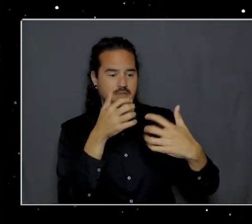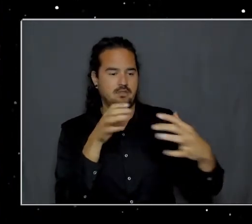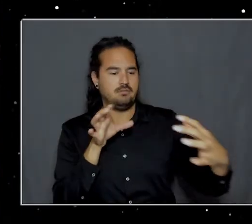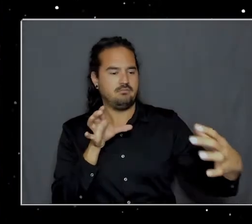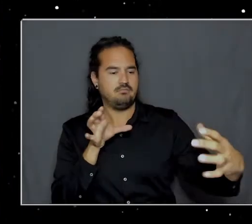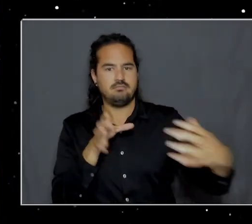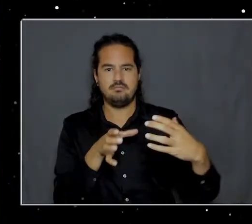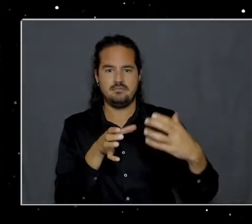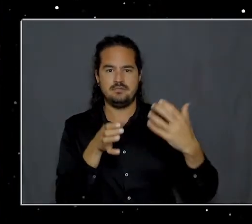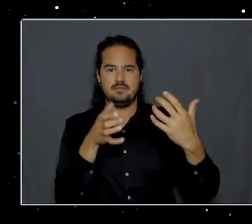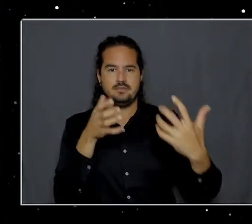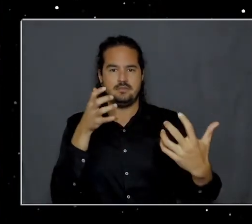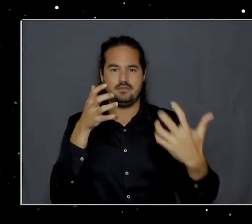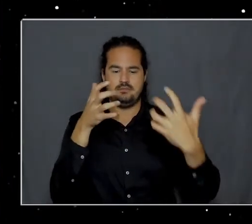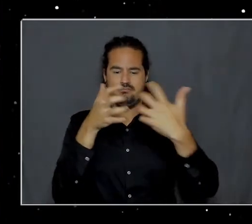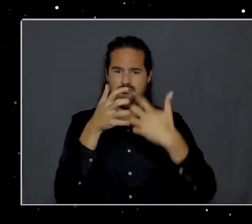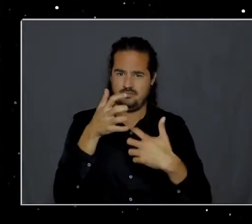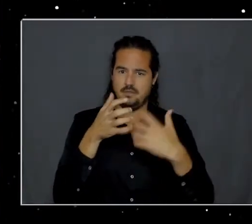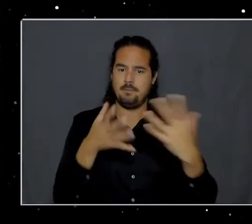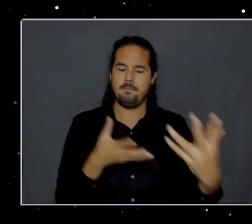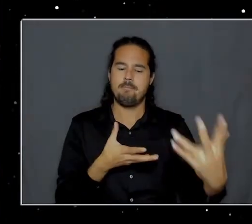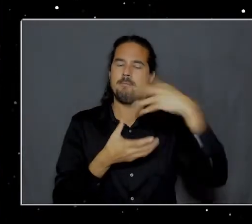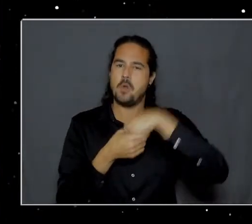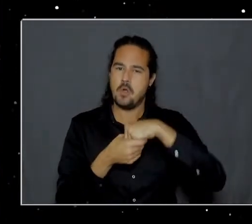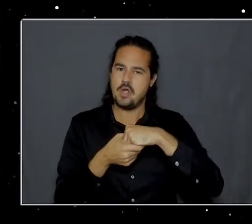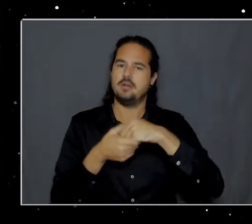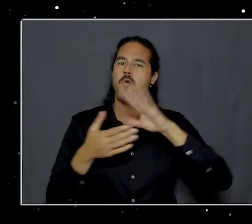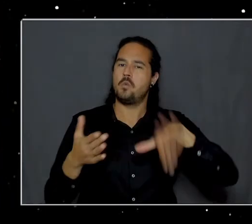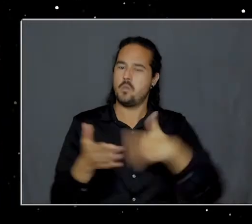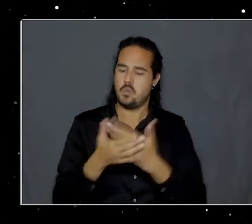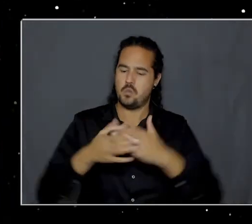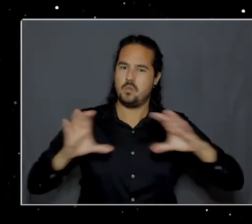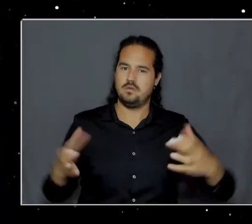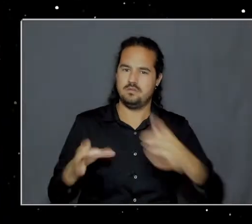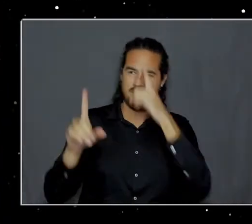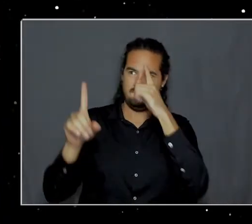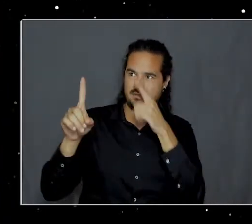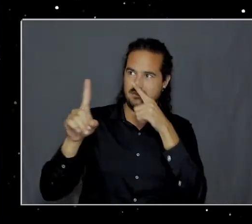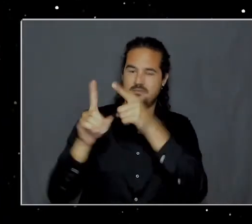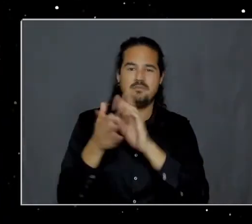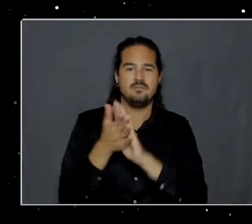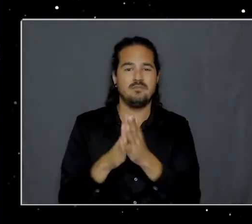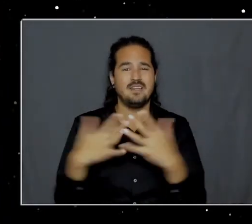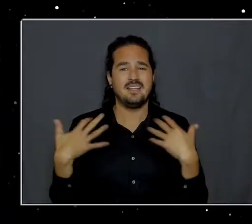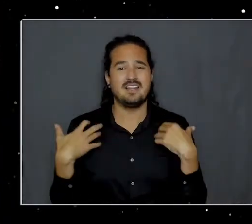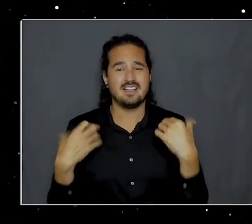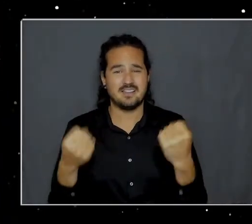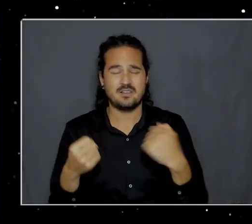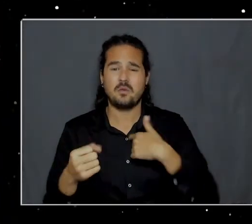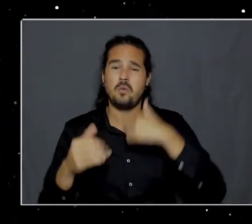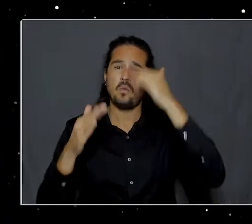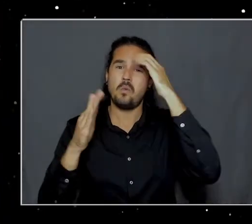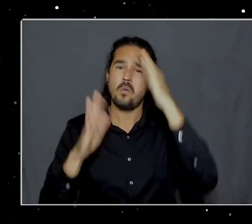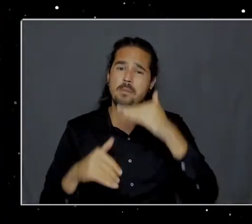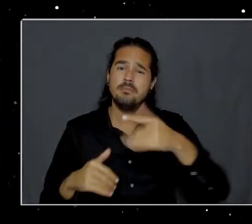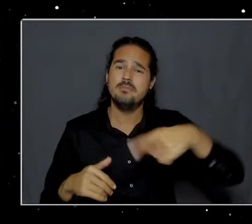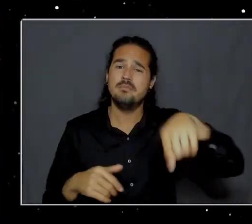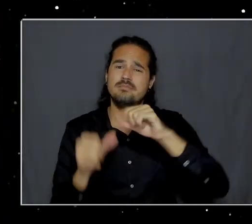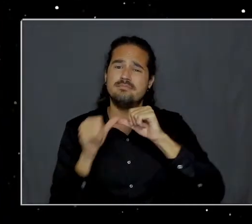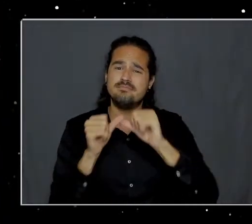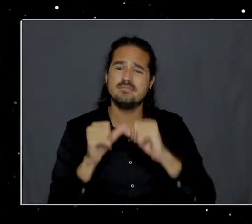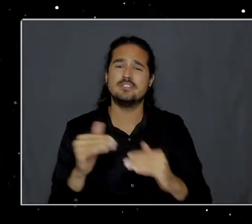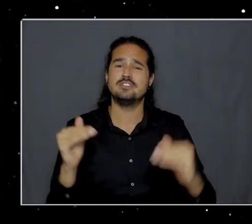THAT IS LONGING TO BE HEALED.